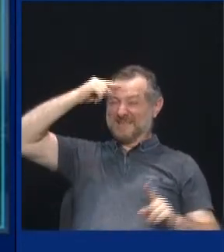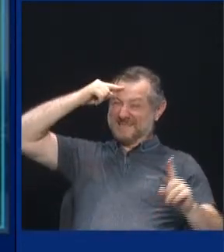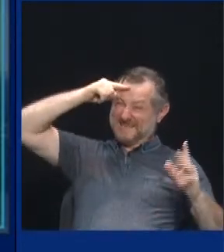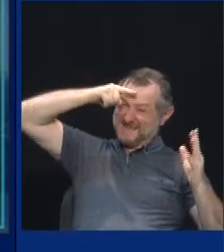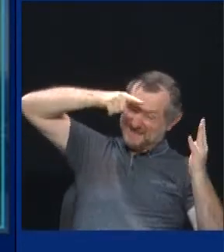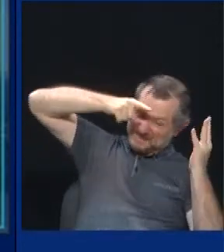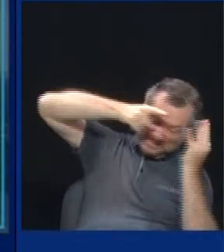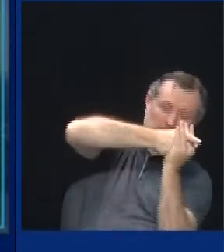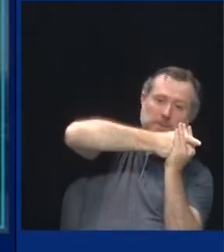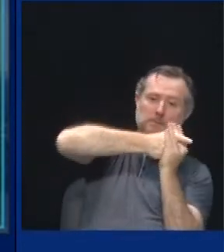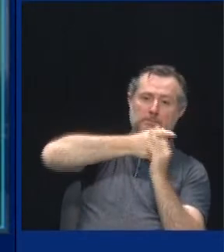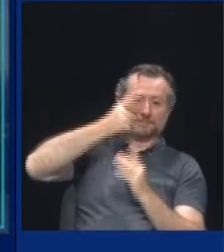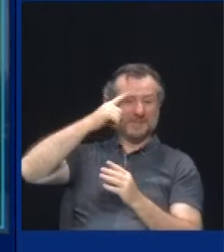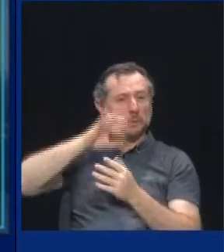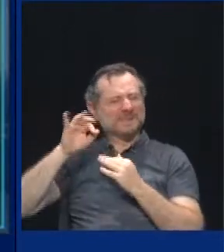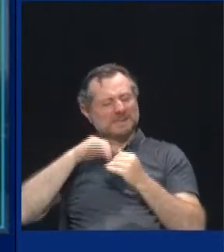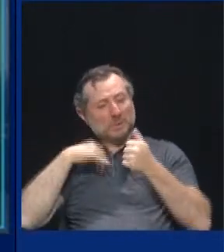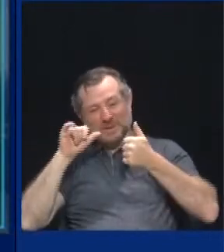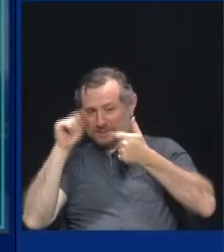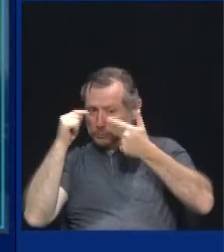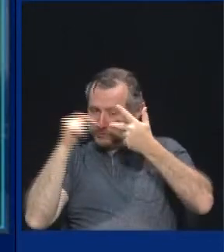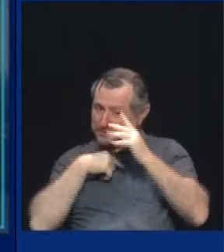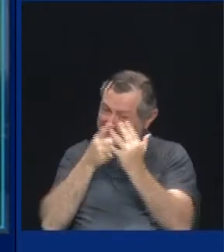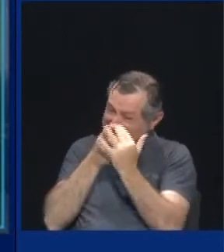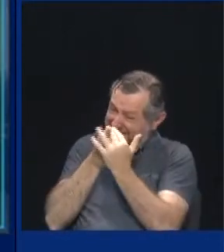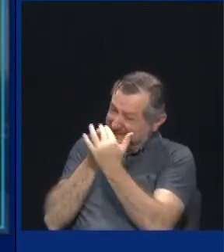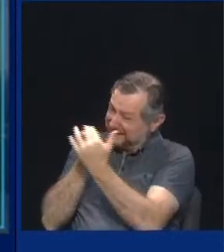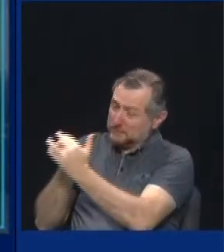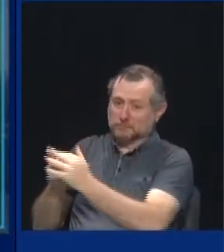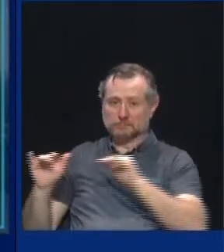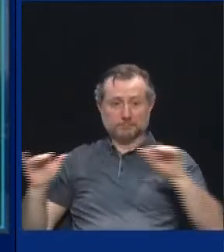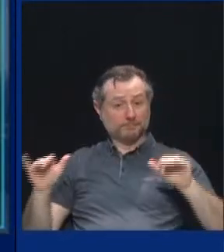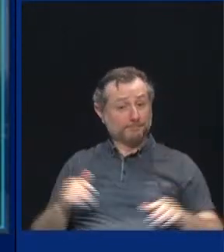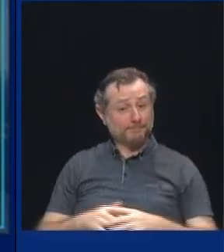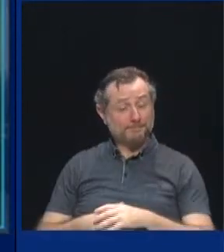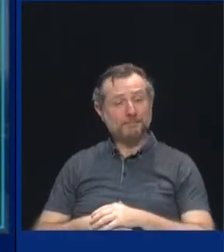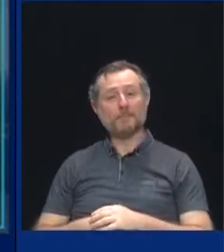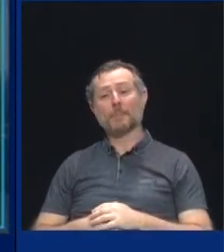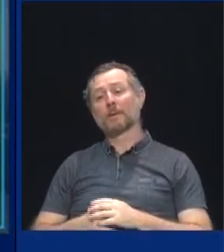SOMETHING. NOT THAT IT SINKS IN OR THEY LISTEN BUT THEY KEEP COUNT OF